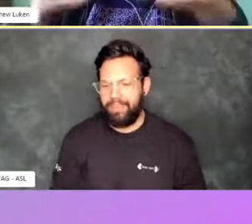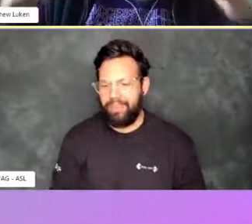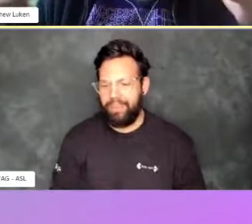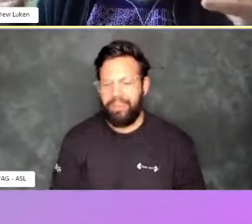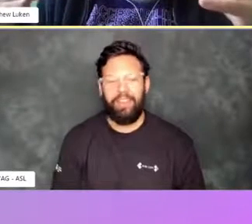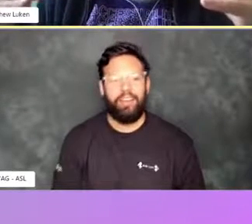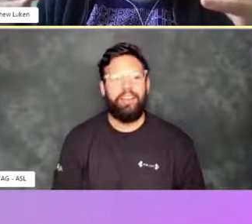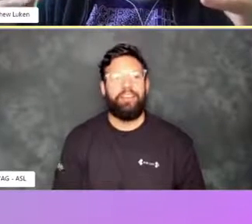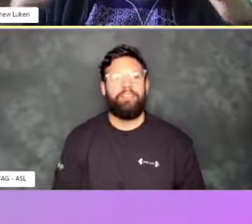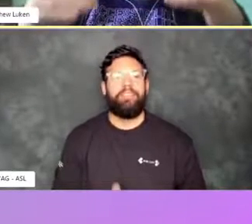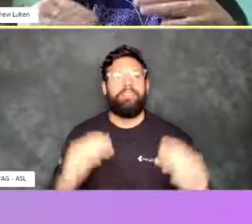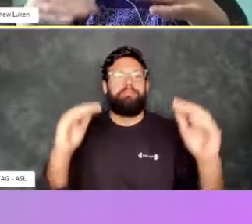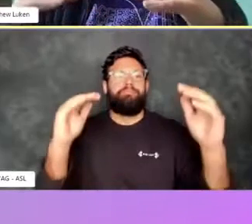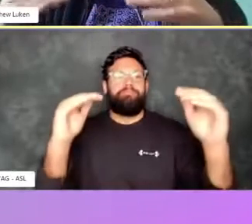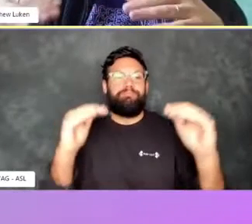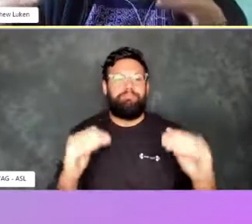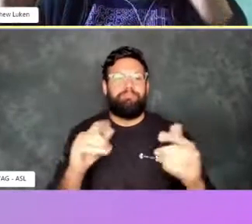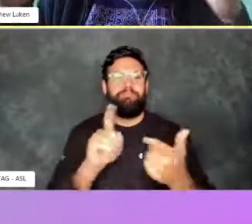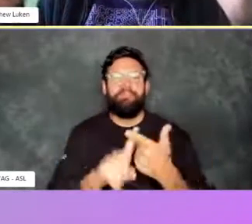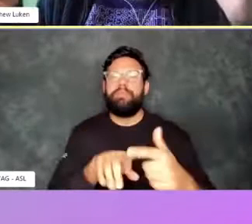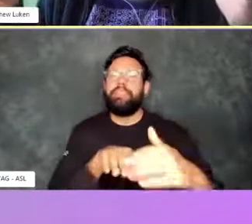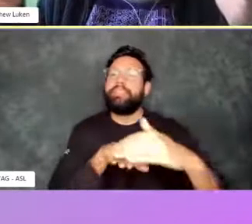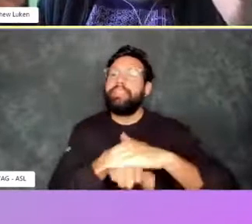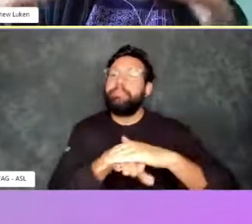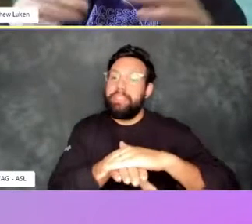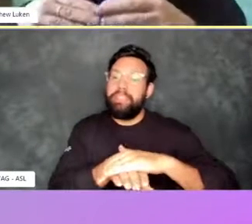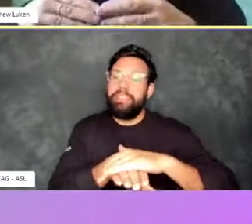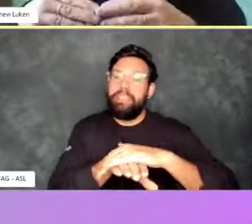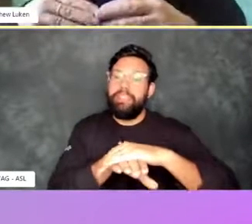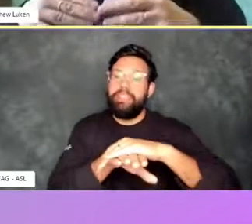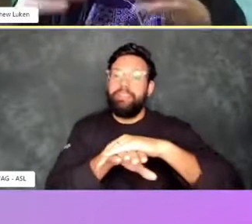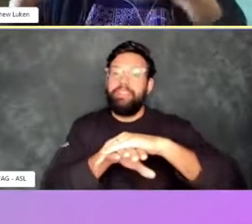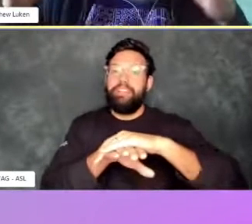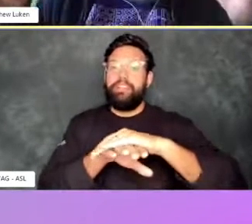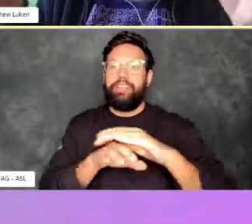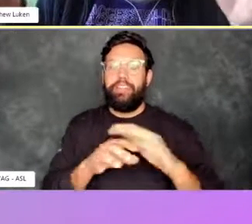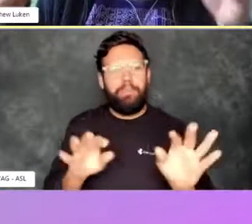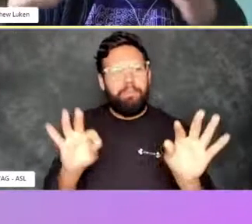we see time and time again. So as we move to the second phase, we start thinking about